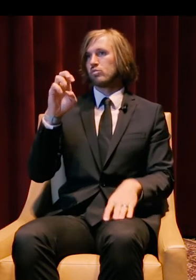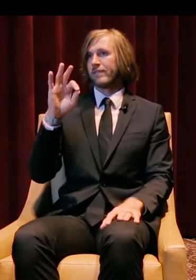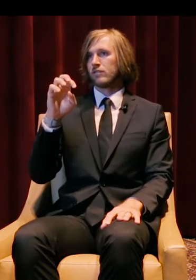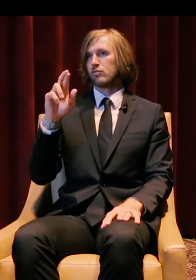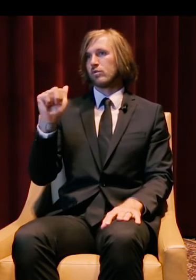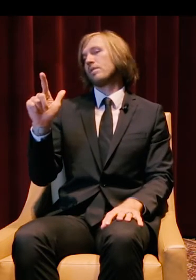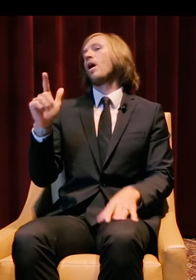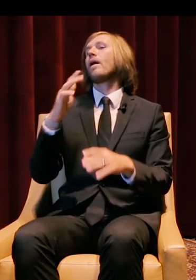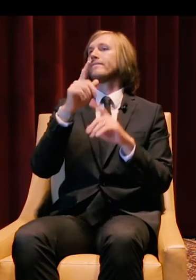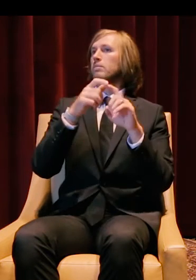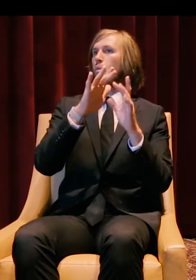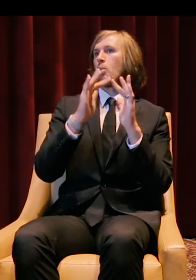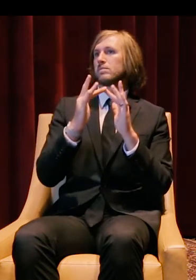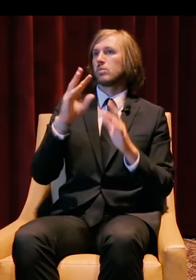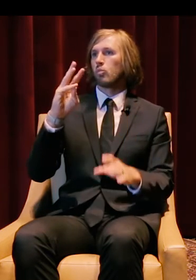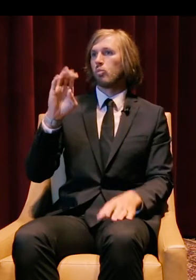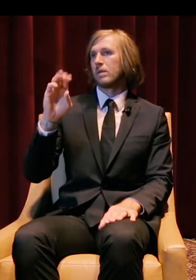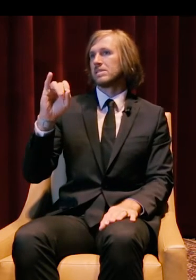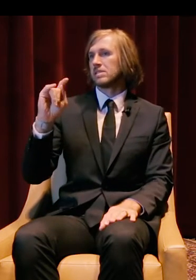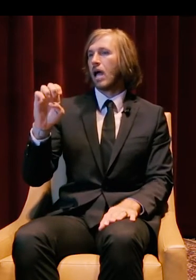our website and just people going online